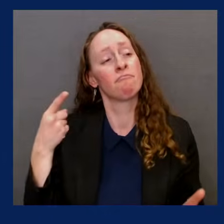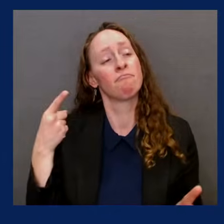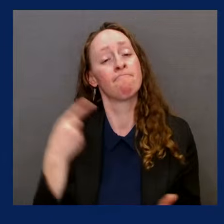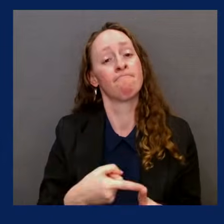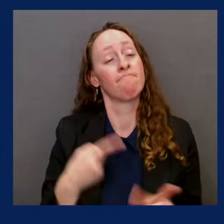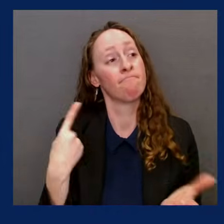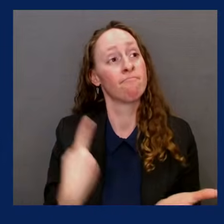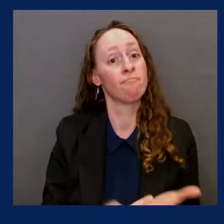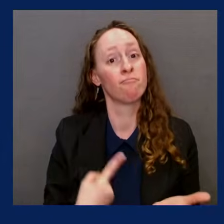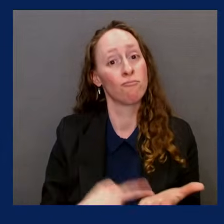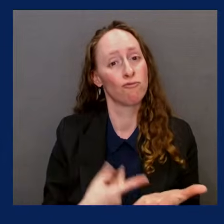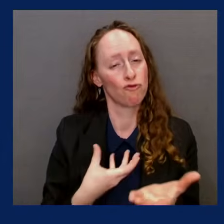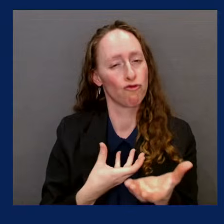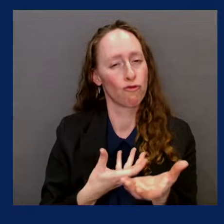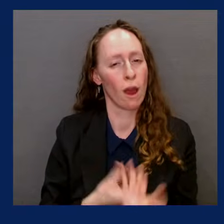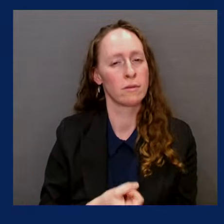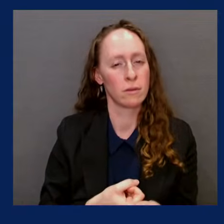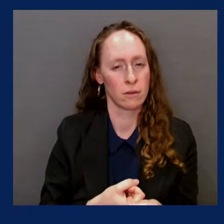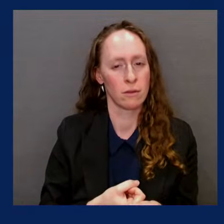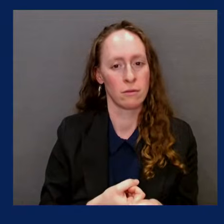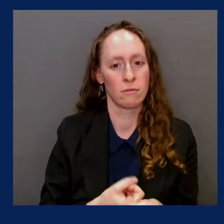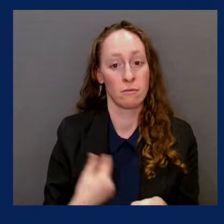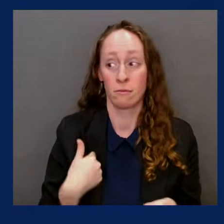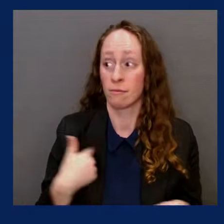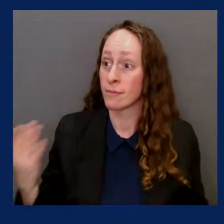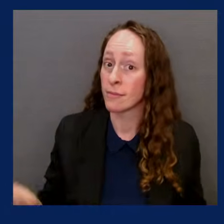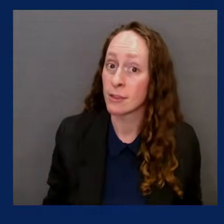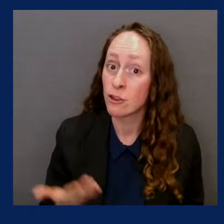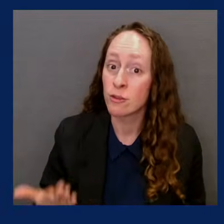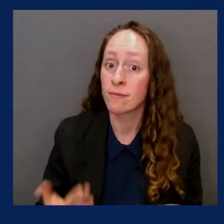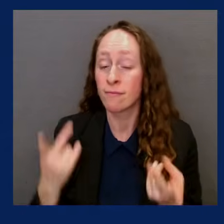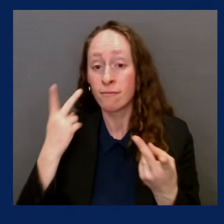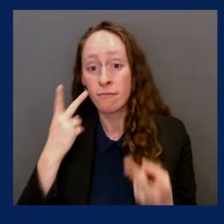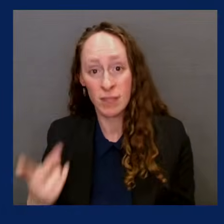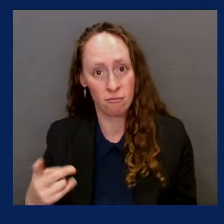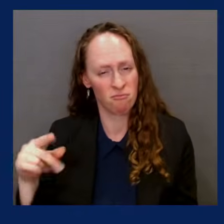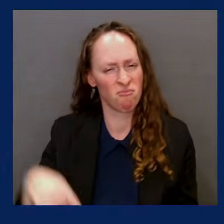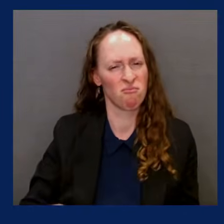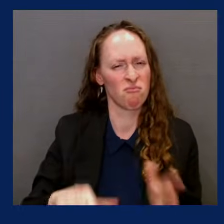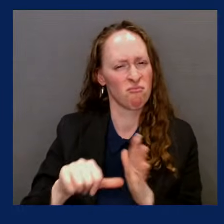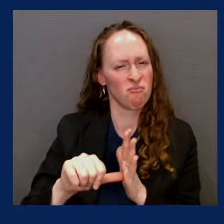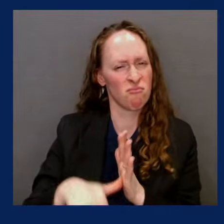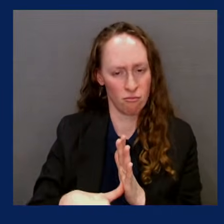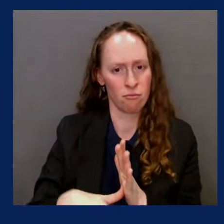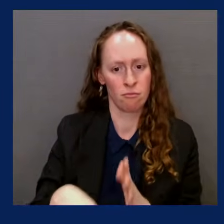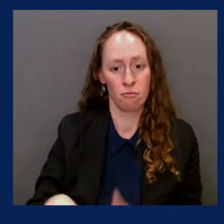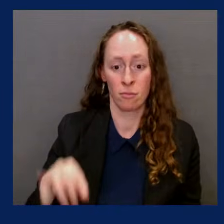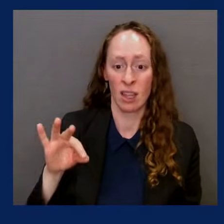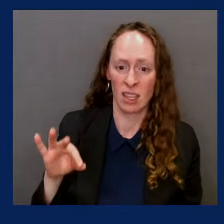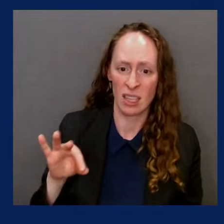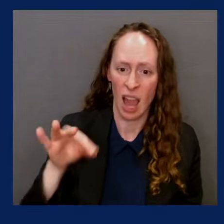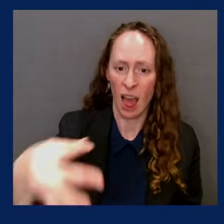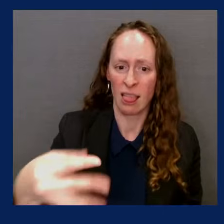This is the ninth visit that I've had with President Biden. I got to meet President Biden when he was Vice President Biden just --